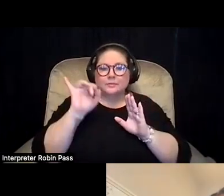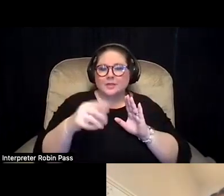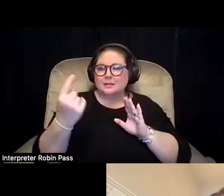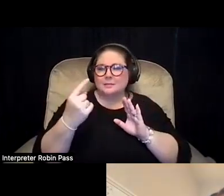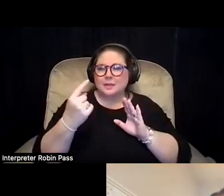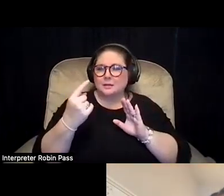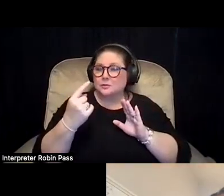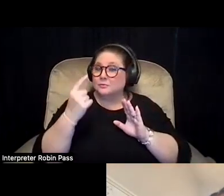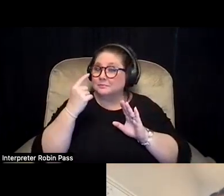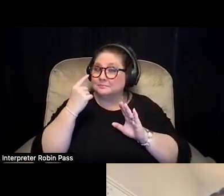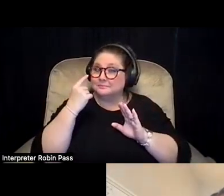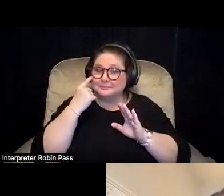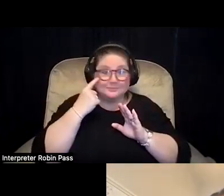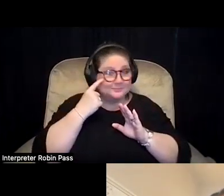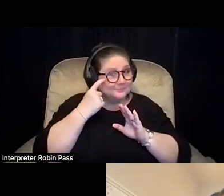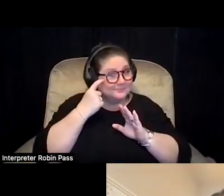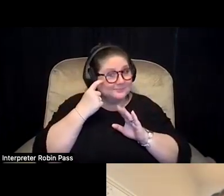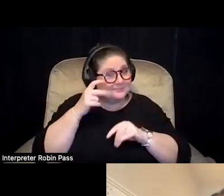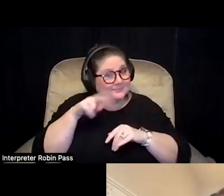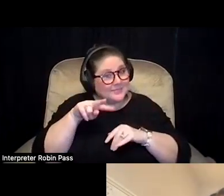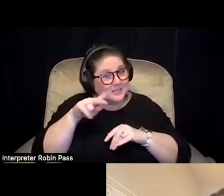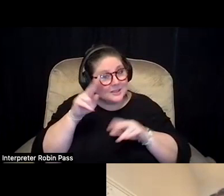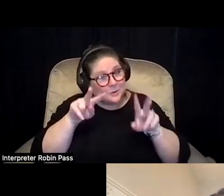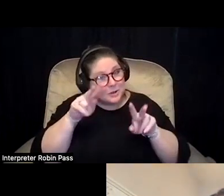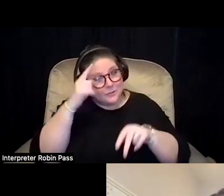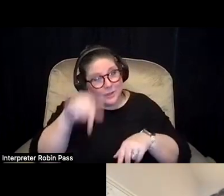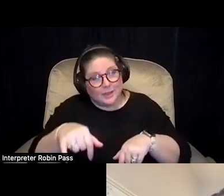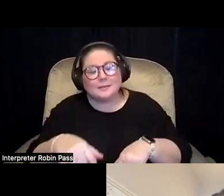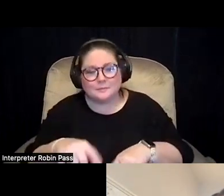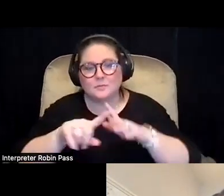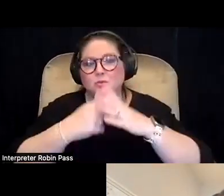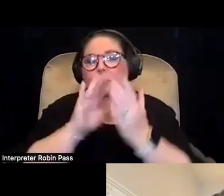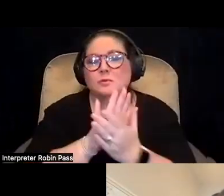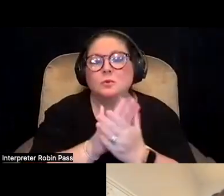eyes peeled out for hopefully by the start of the school year the publication will be released and